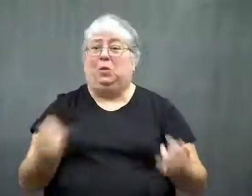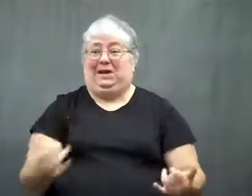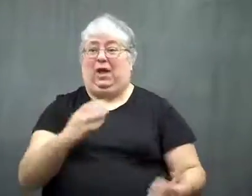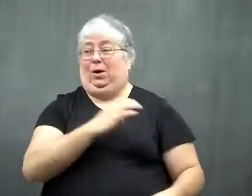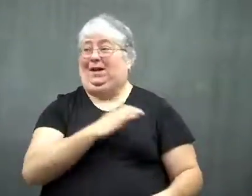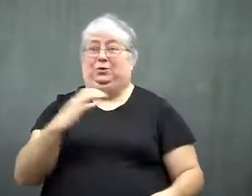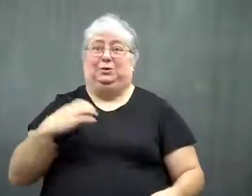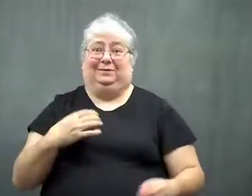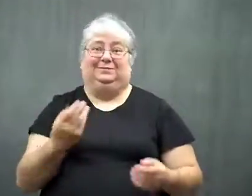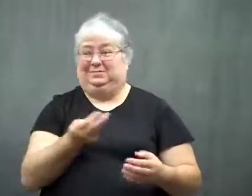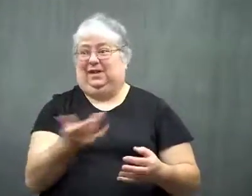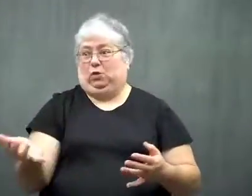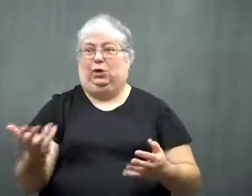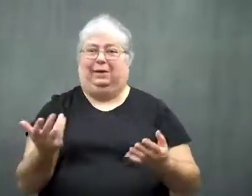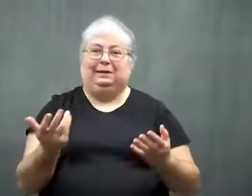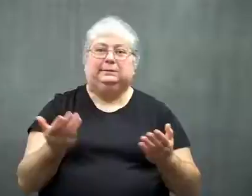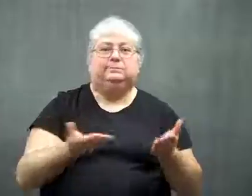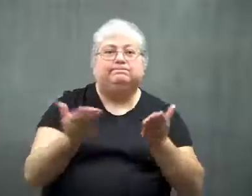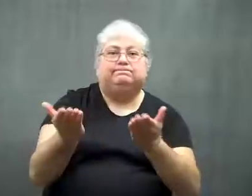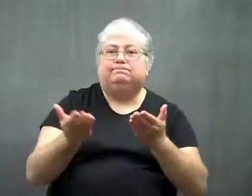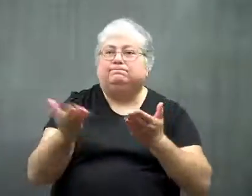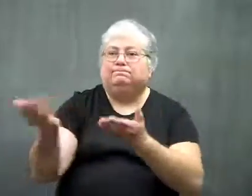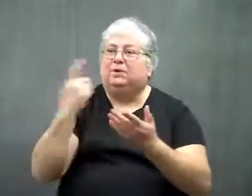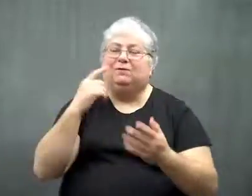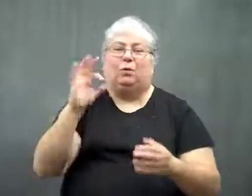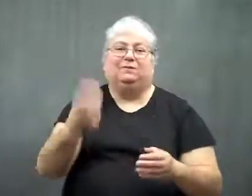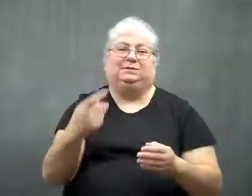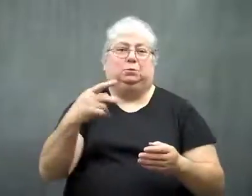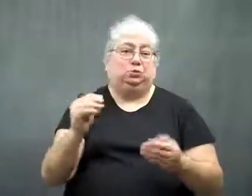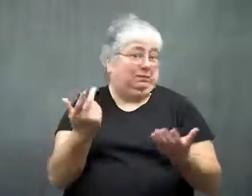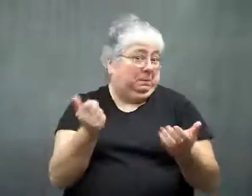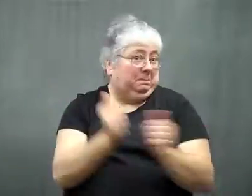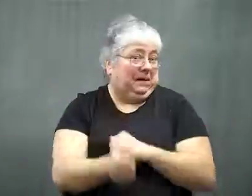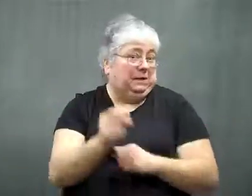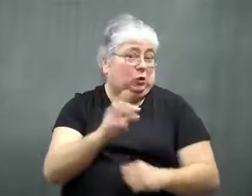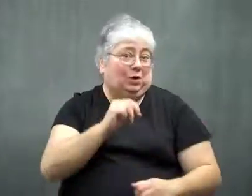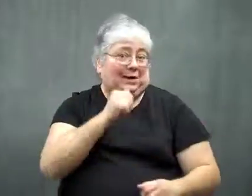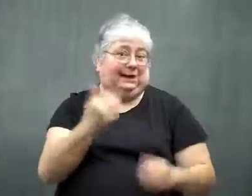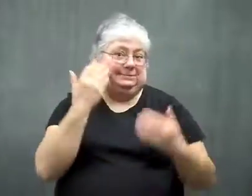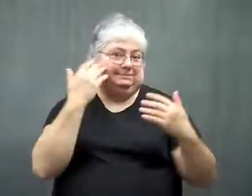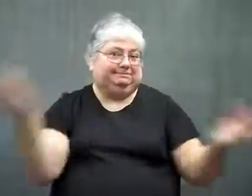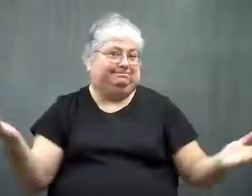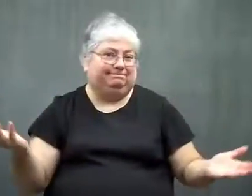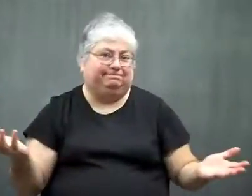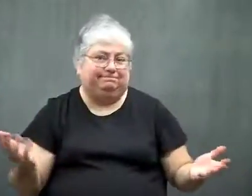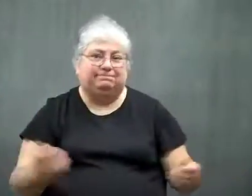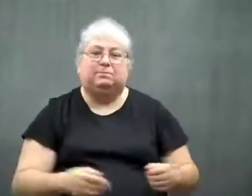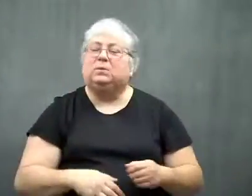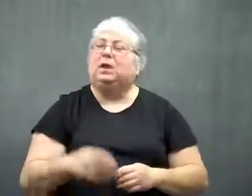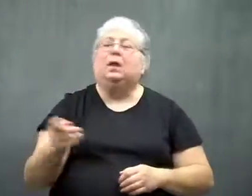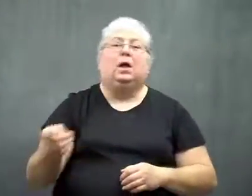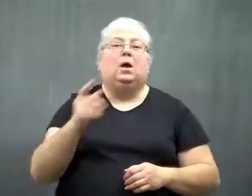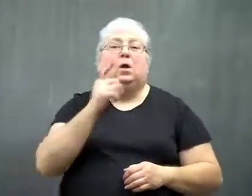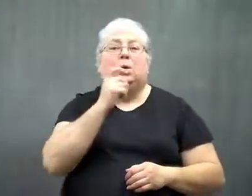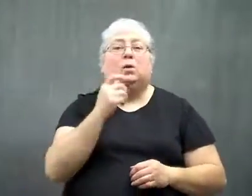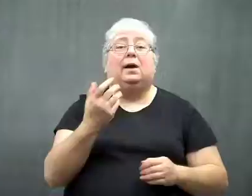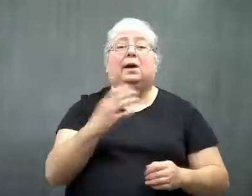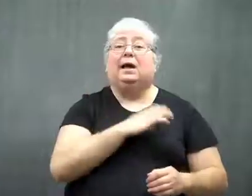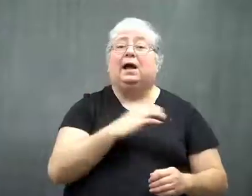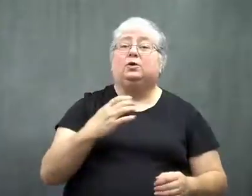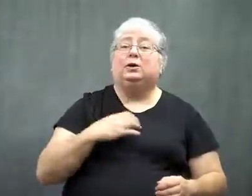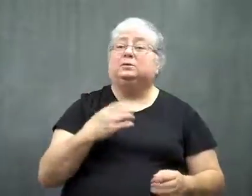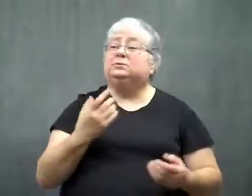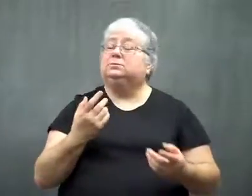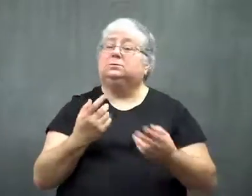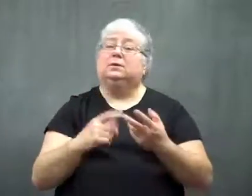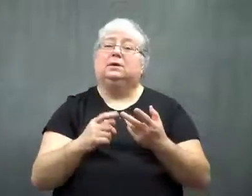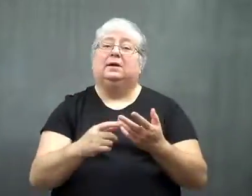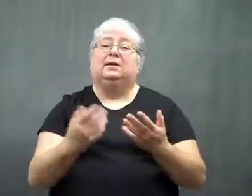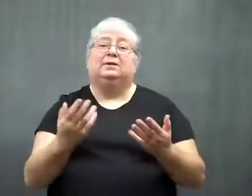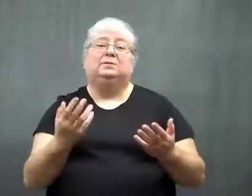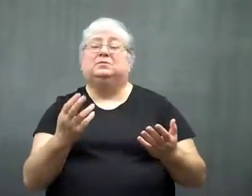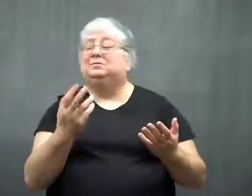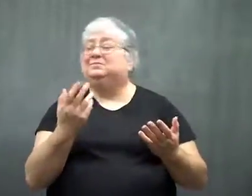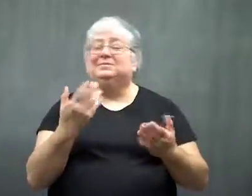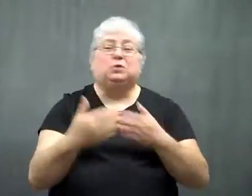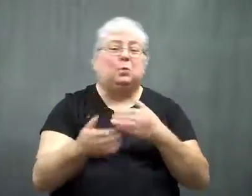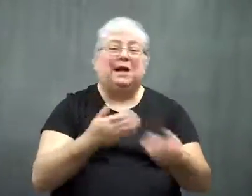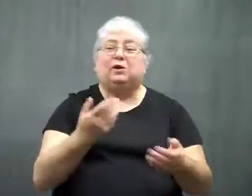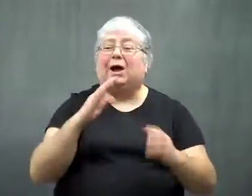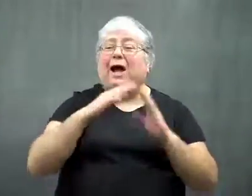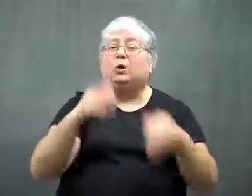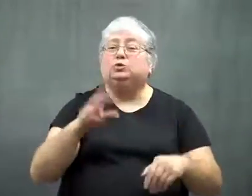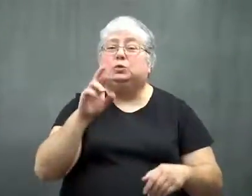There are several proposals to help the Postal Service on the table in Congress.